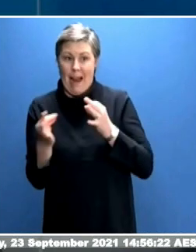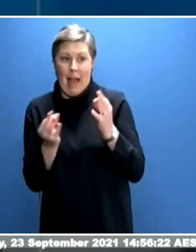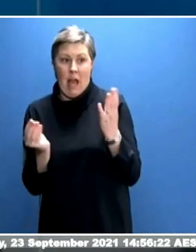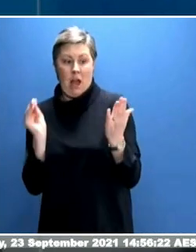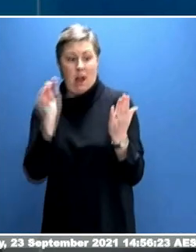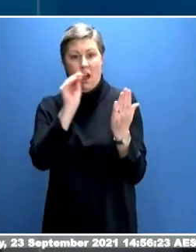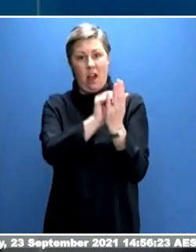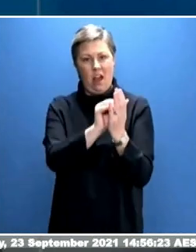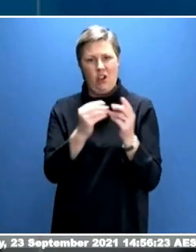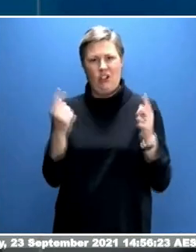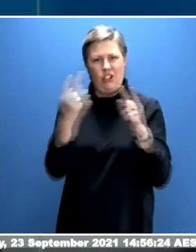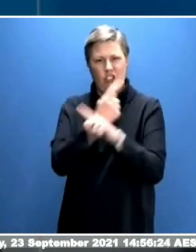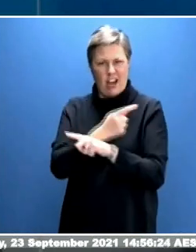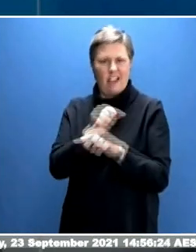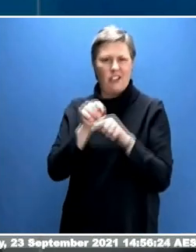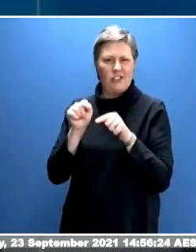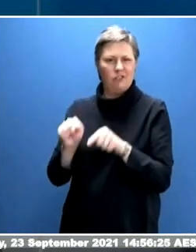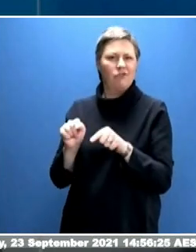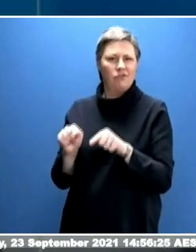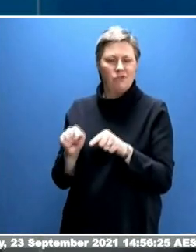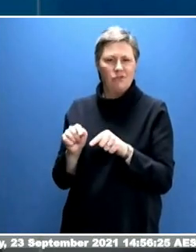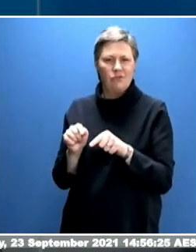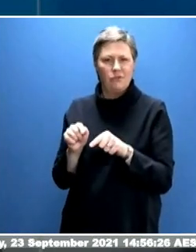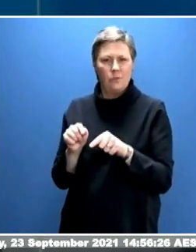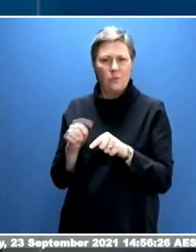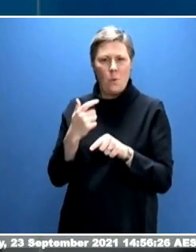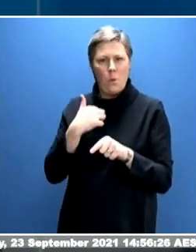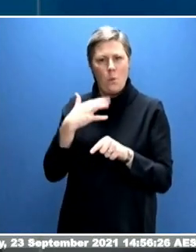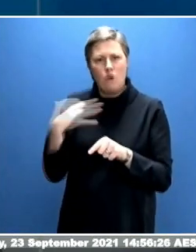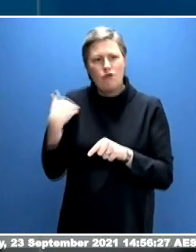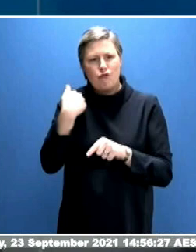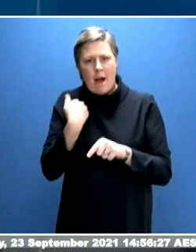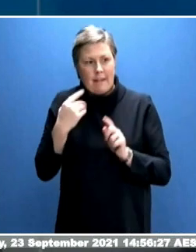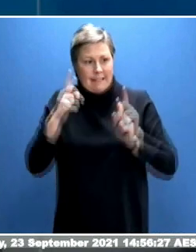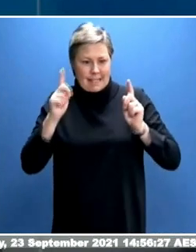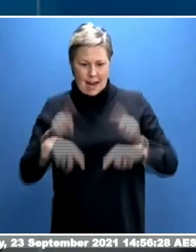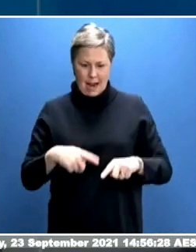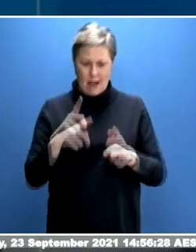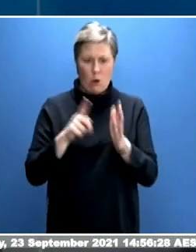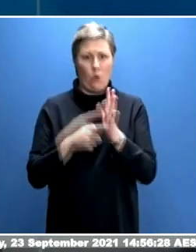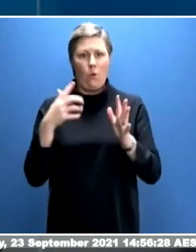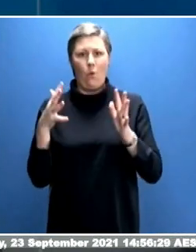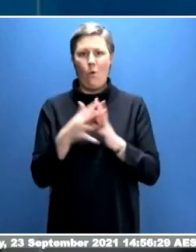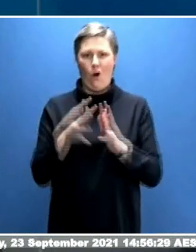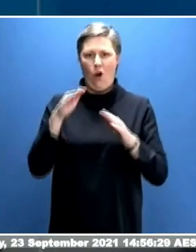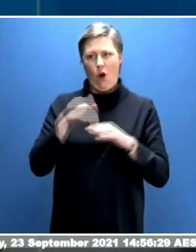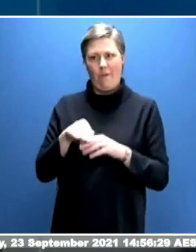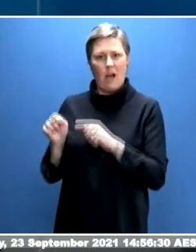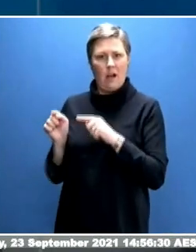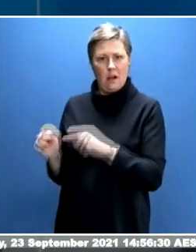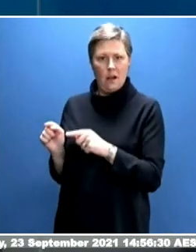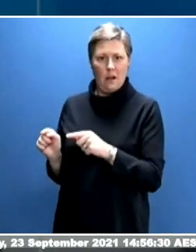program that was to be, and drafting commenced to go before, the instructions